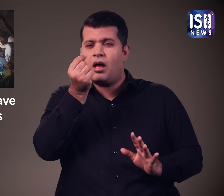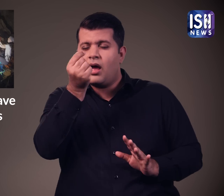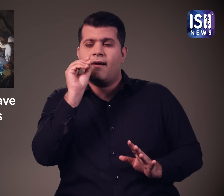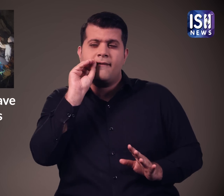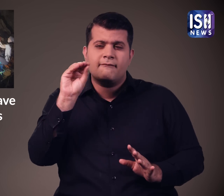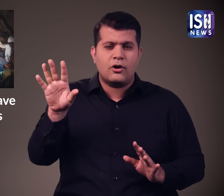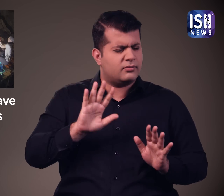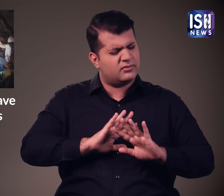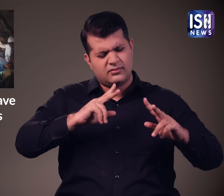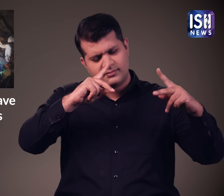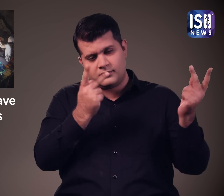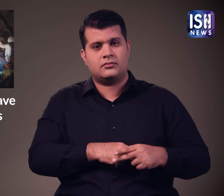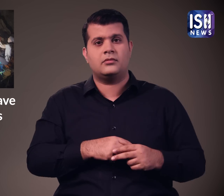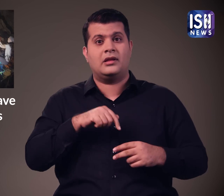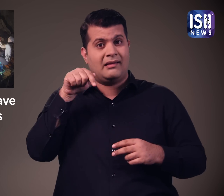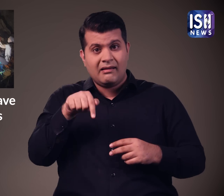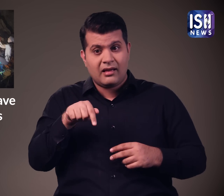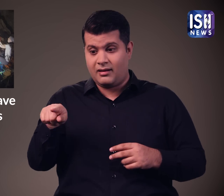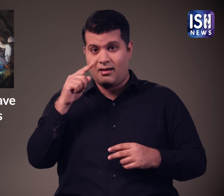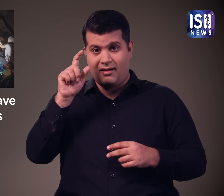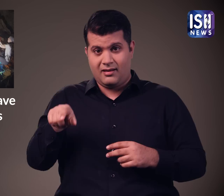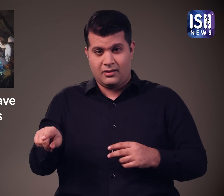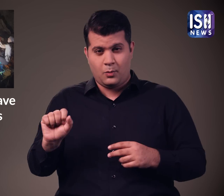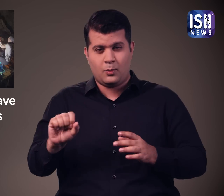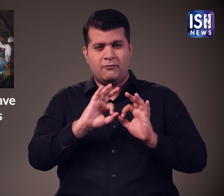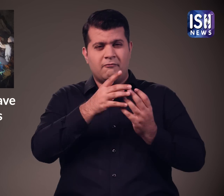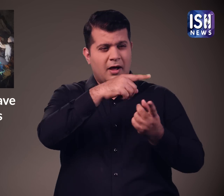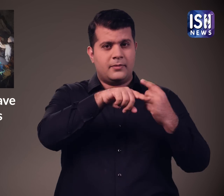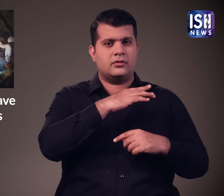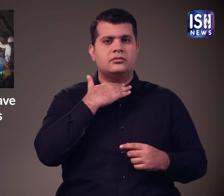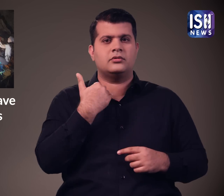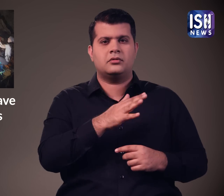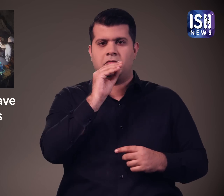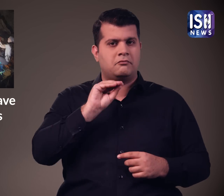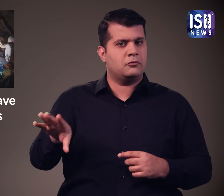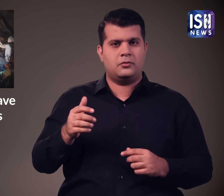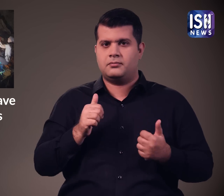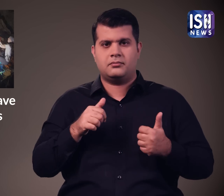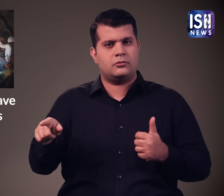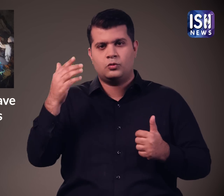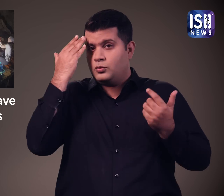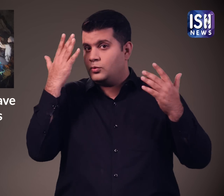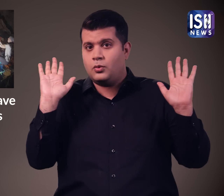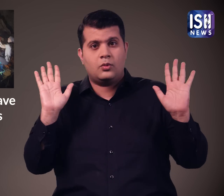She told them not to contact even for the smallest update. She wasn't even aware about the death of a relative.